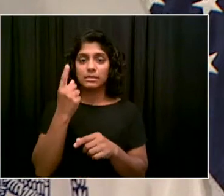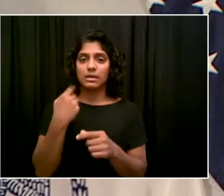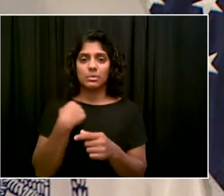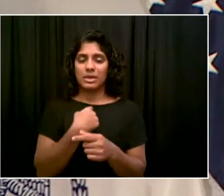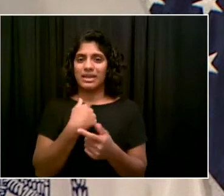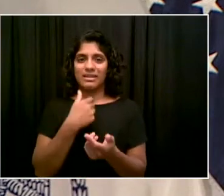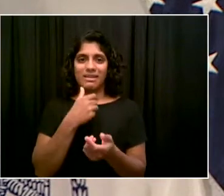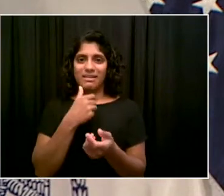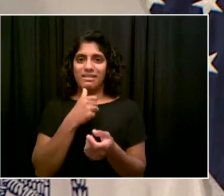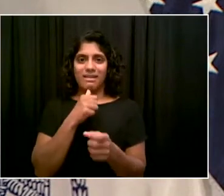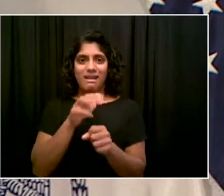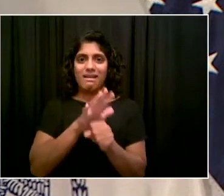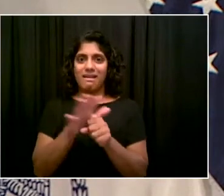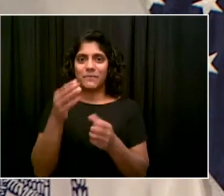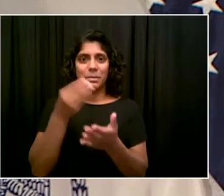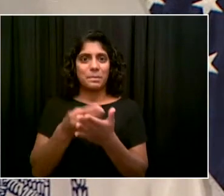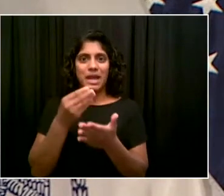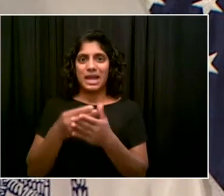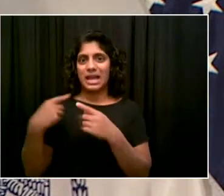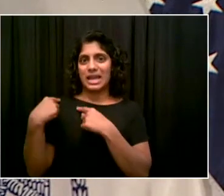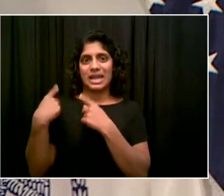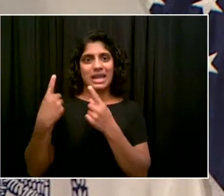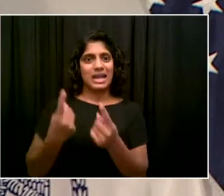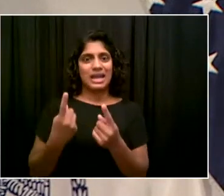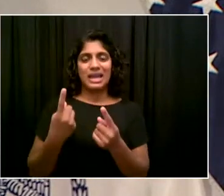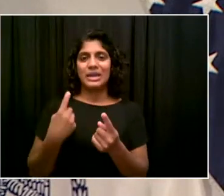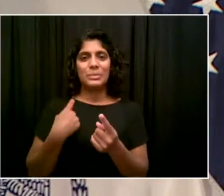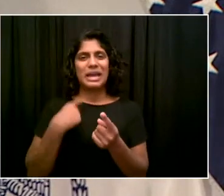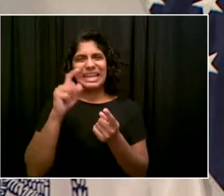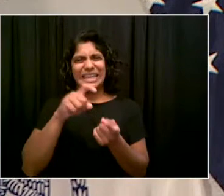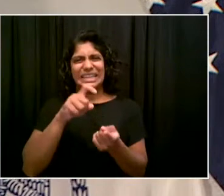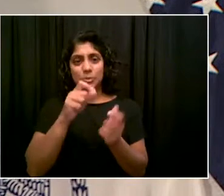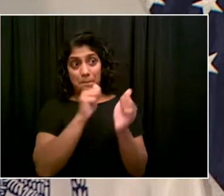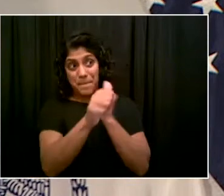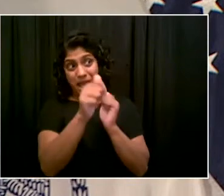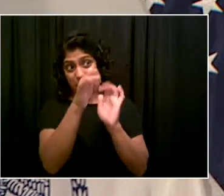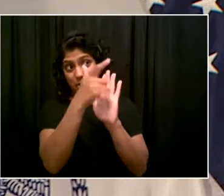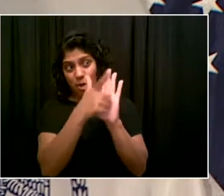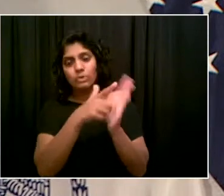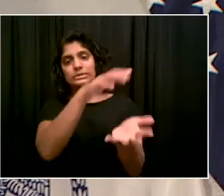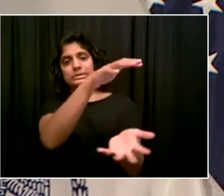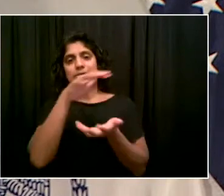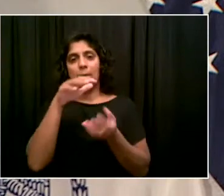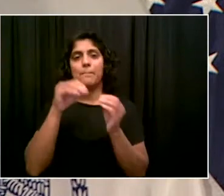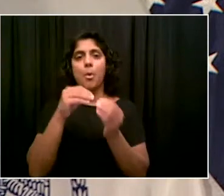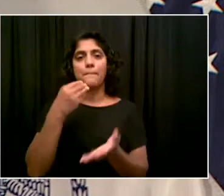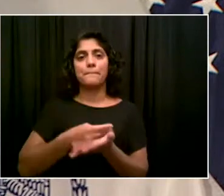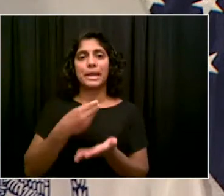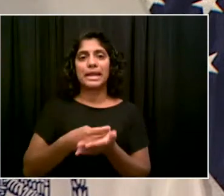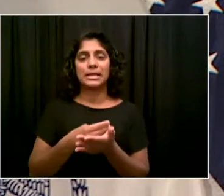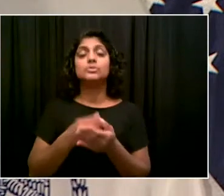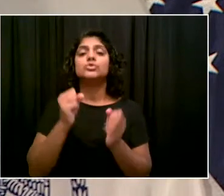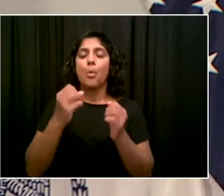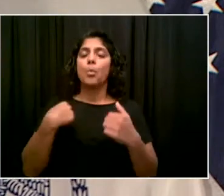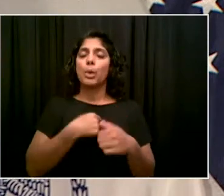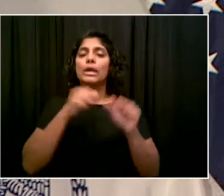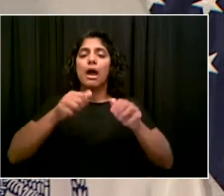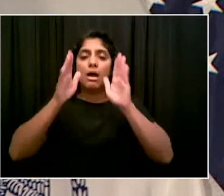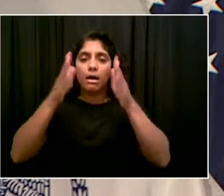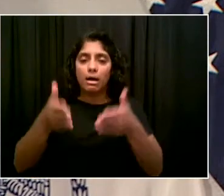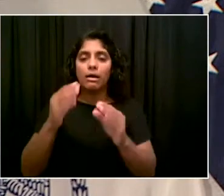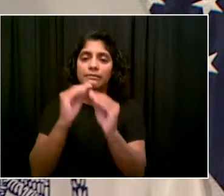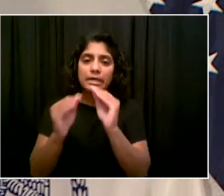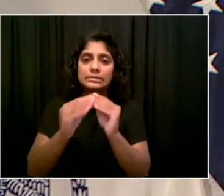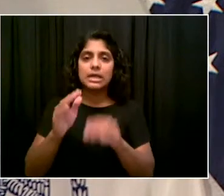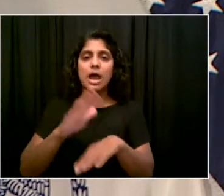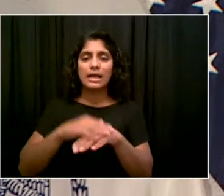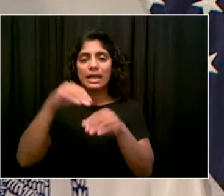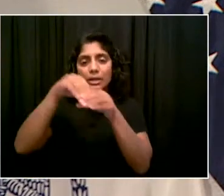THERE FOR YEARS